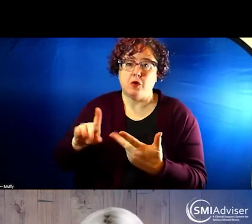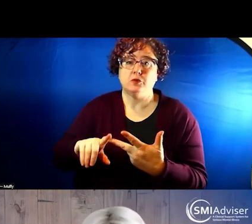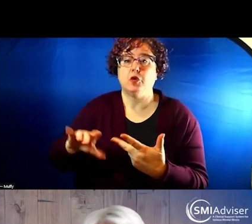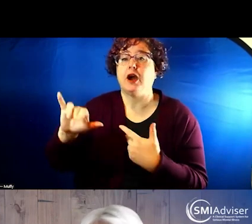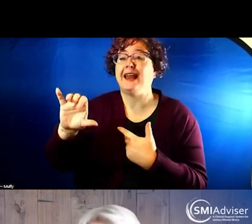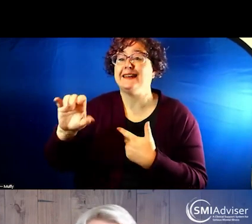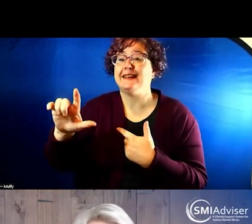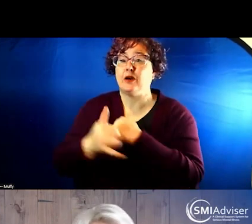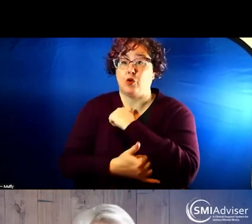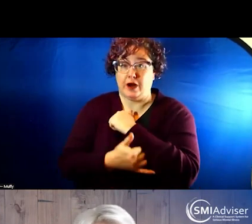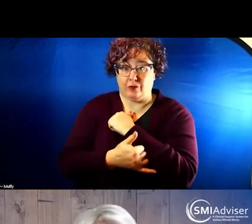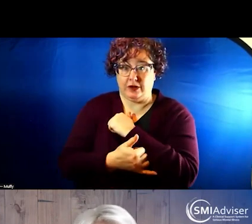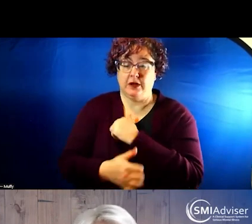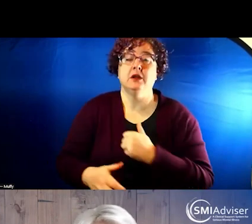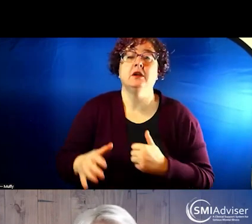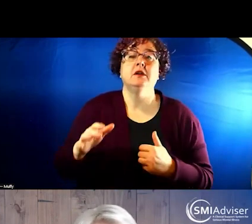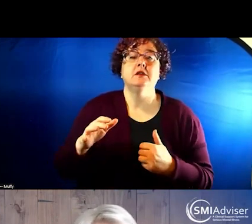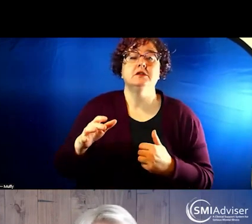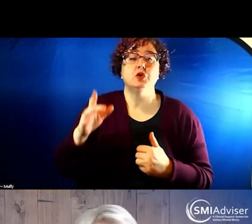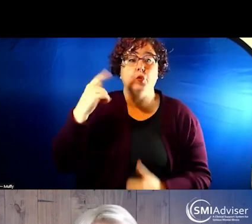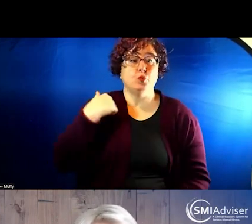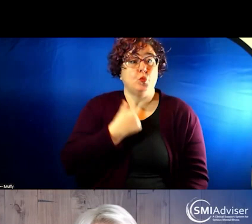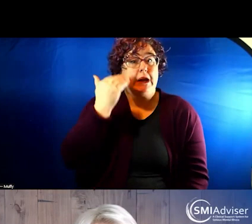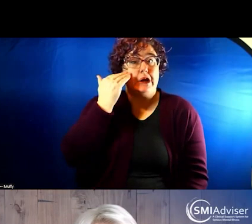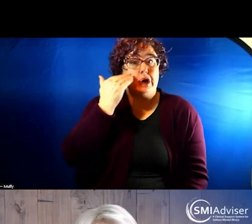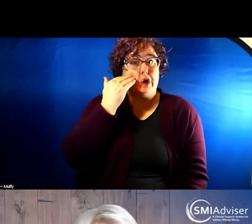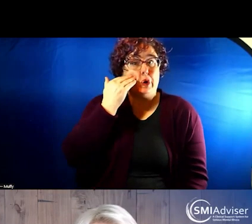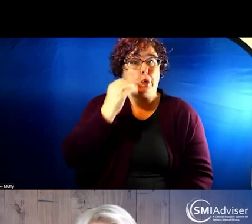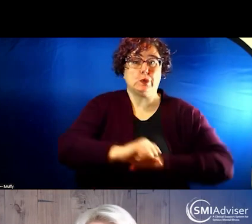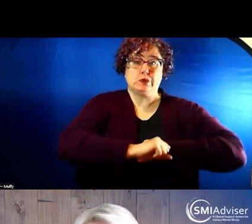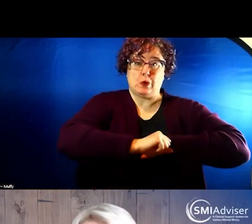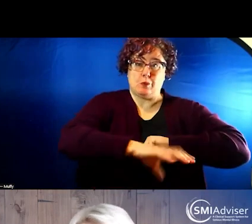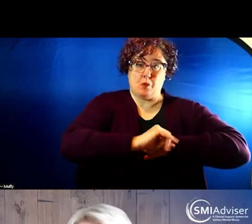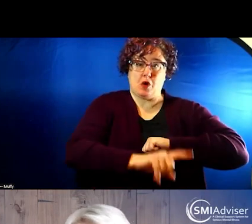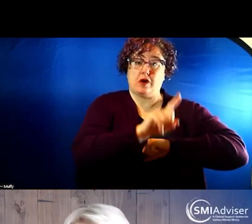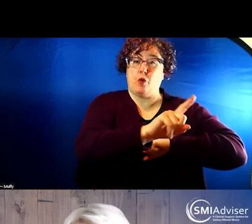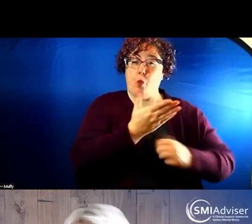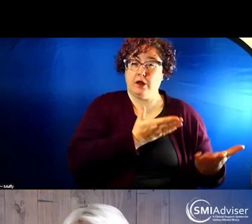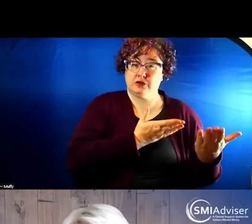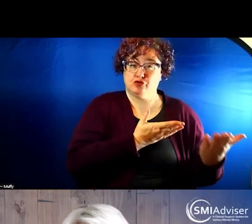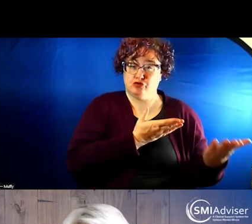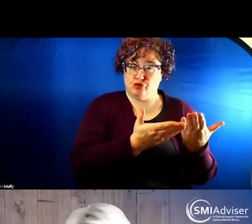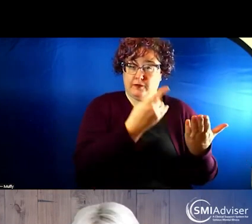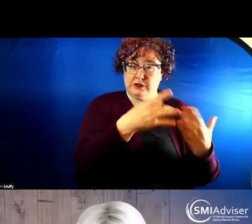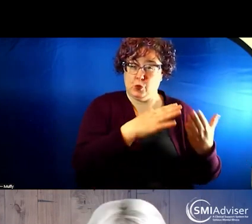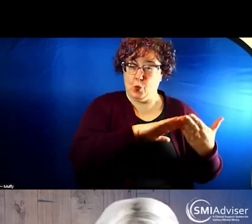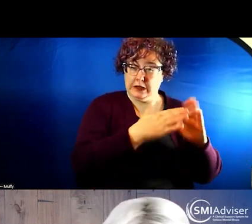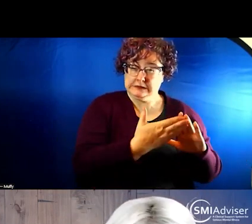WE KNEW MARKETING FOR ONE SERVICE AND ONE CITY -- MARKETING FOR A REGIONAL APPROACH,